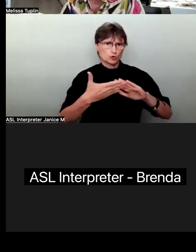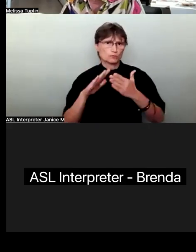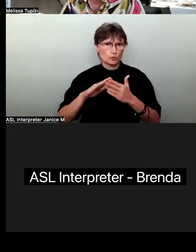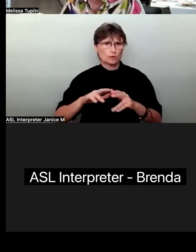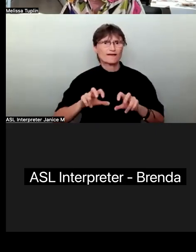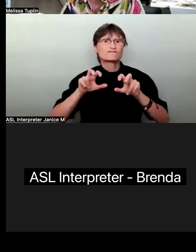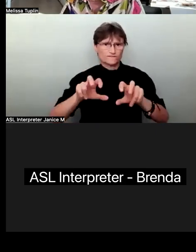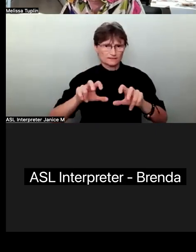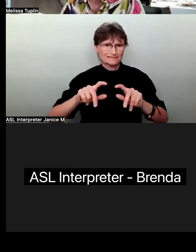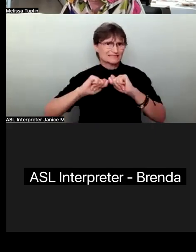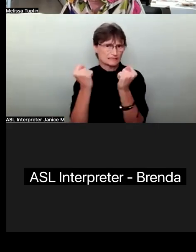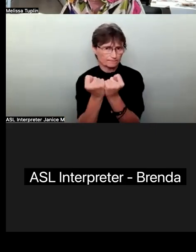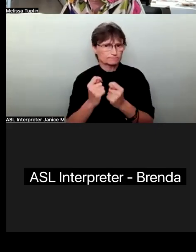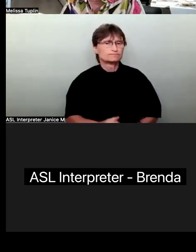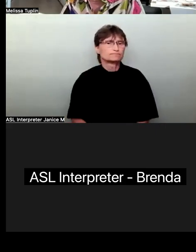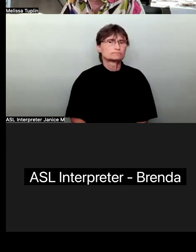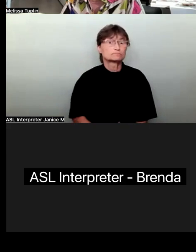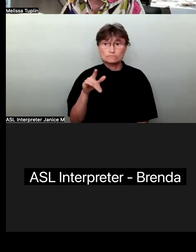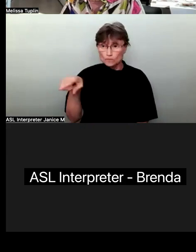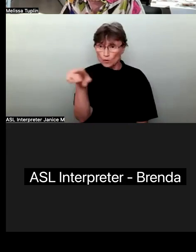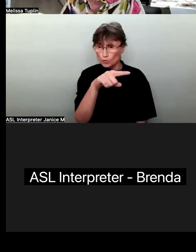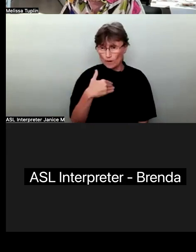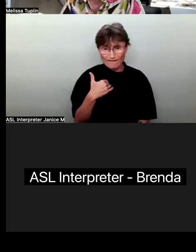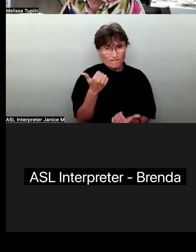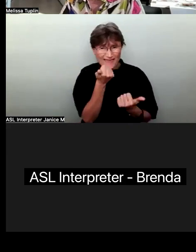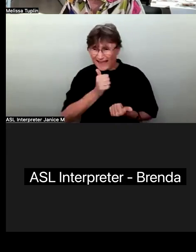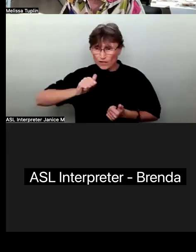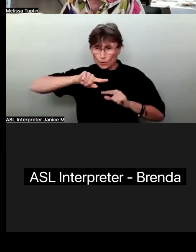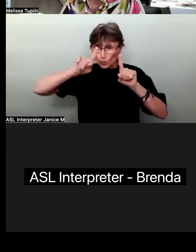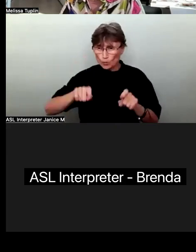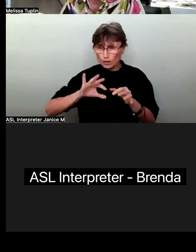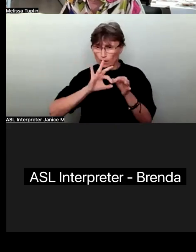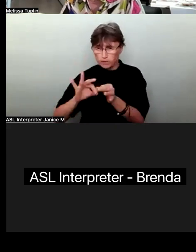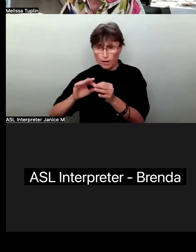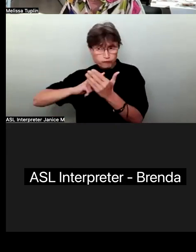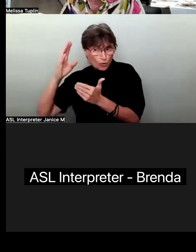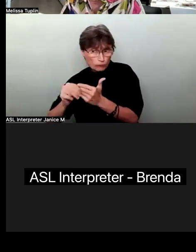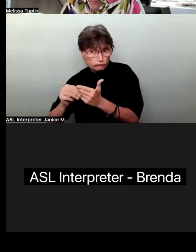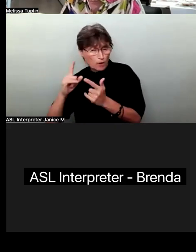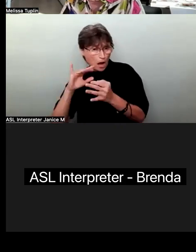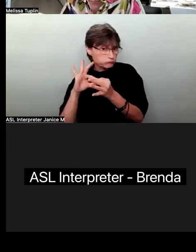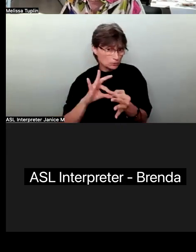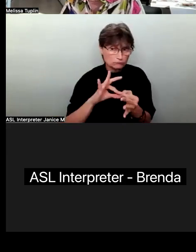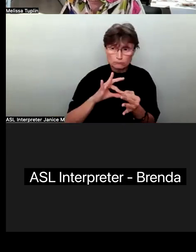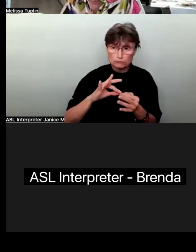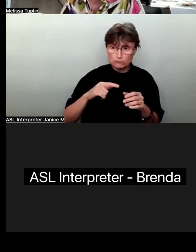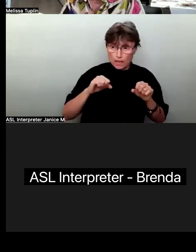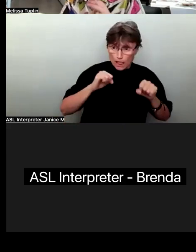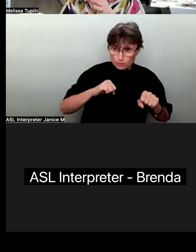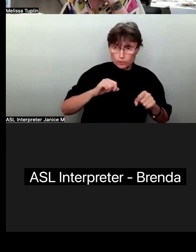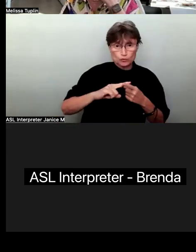you have questions about the program itself, eligibility or feedback on your application,